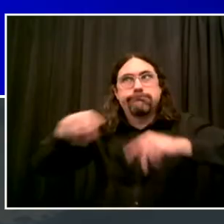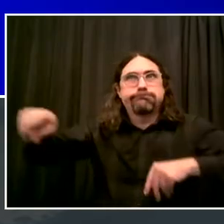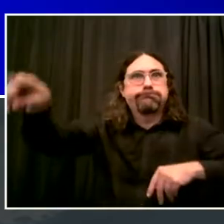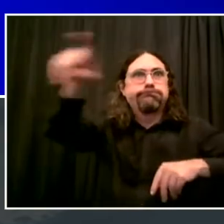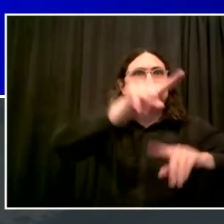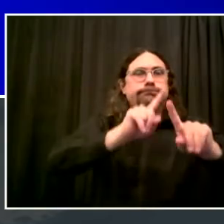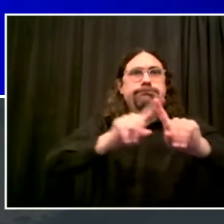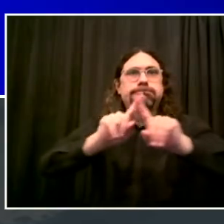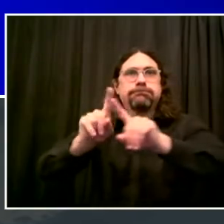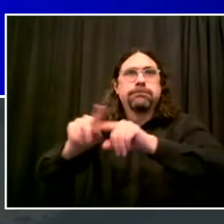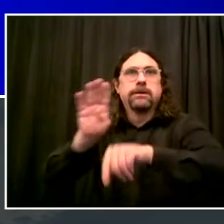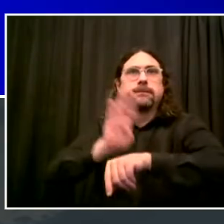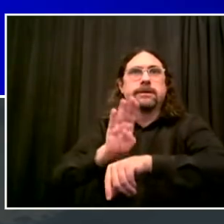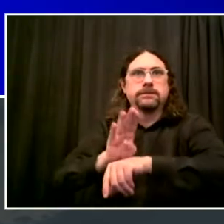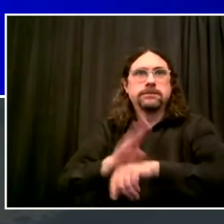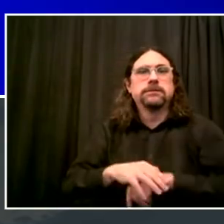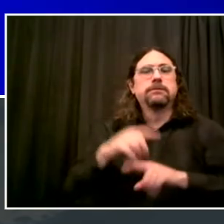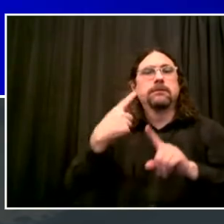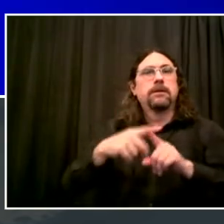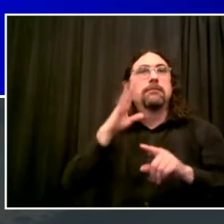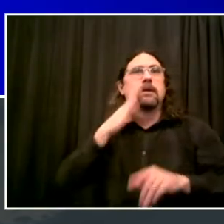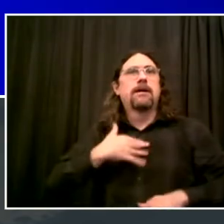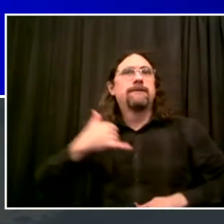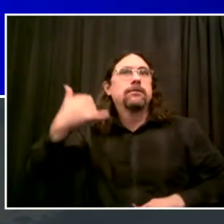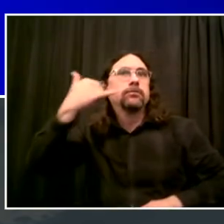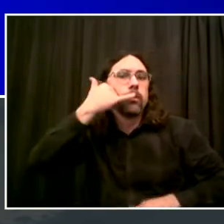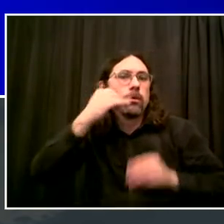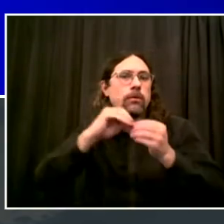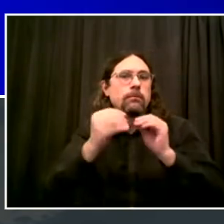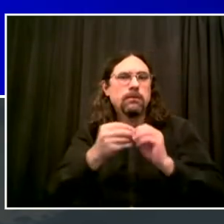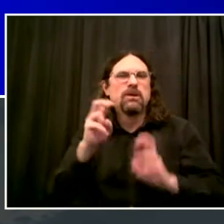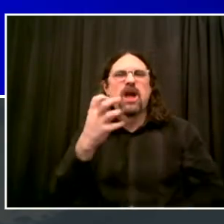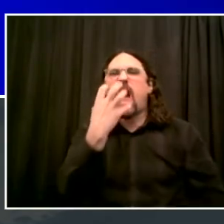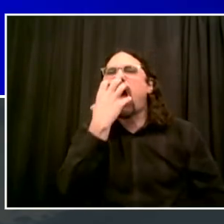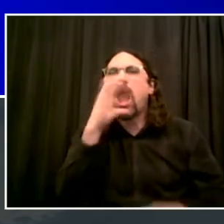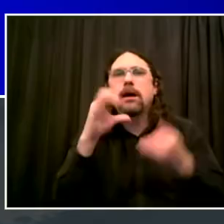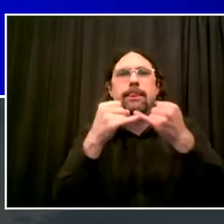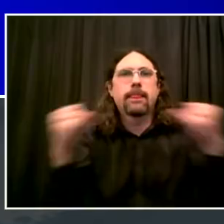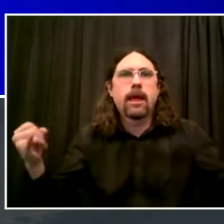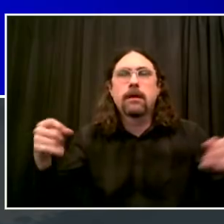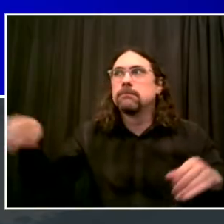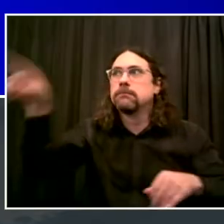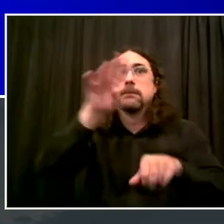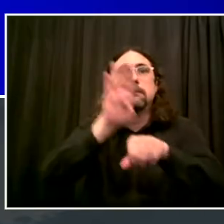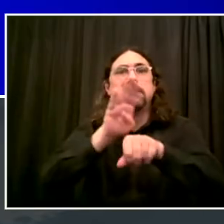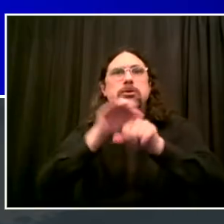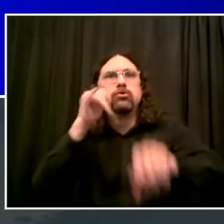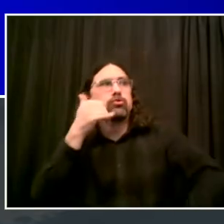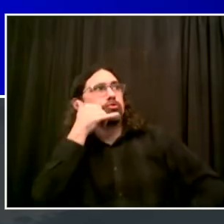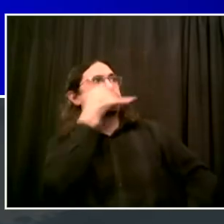NEXT, WE WILL BE STARTING A BUSINESS RESTART HOTLINE. WE WILL HAVE REAL PEOPLE